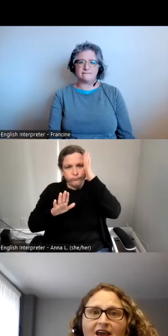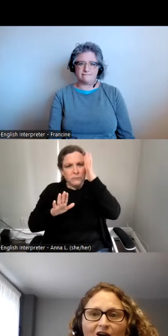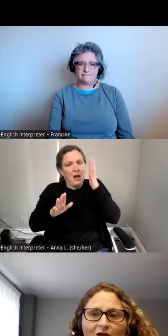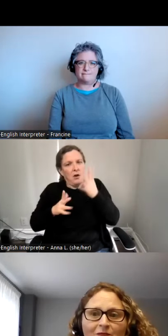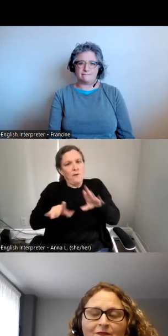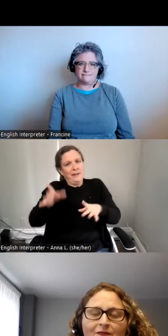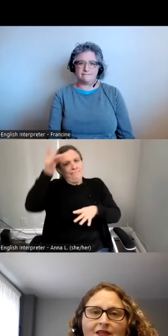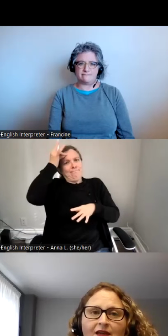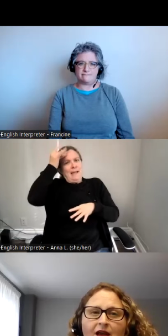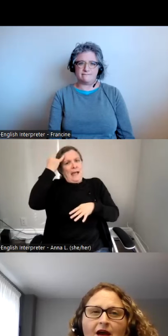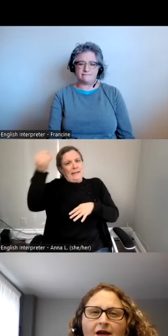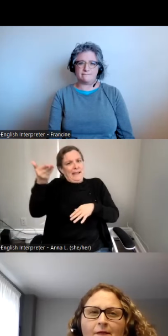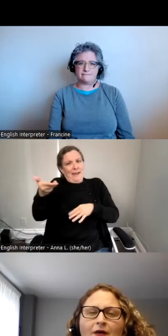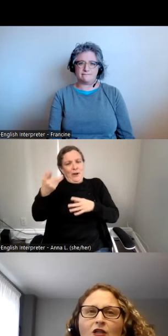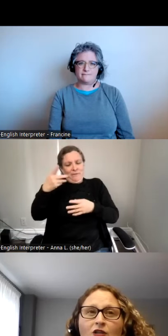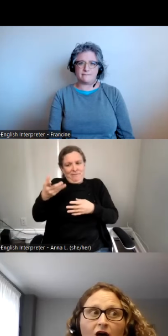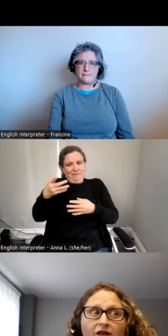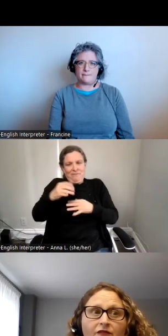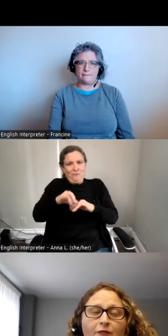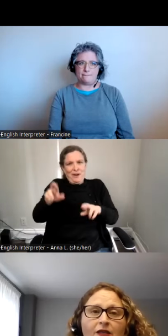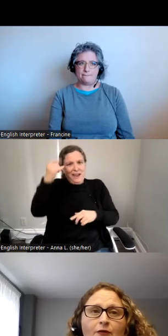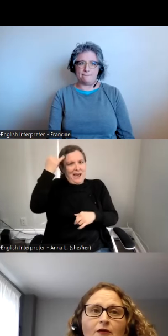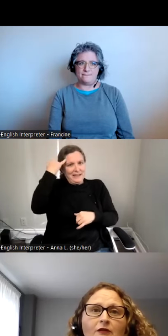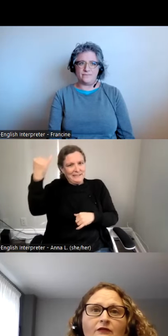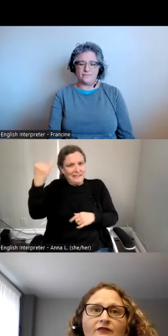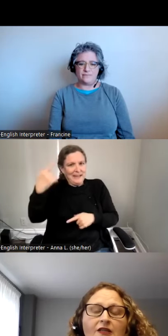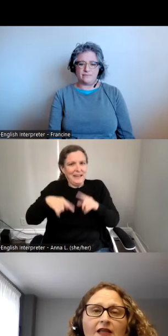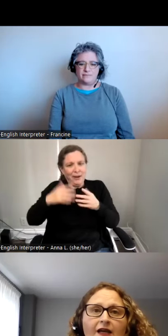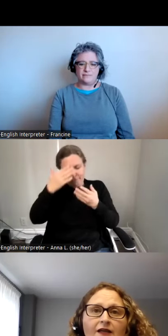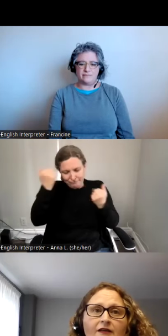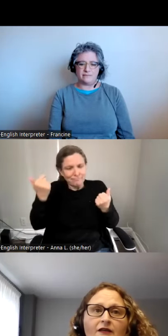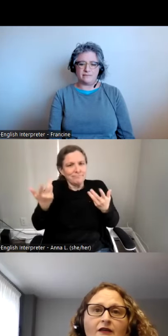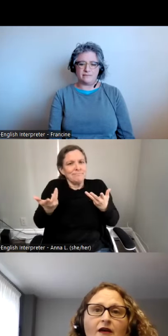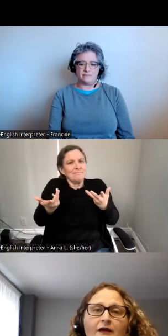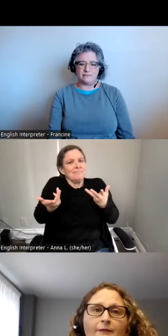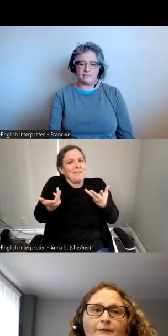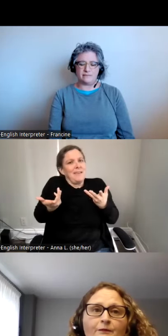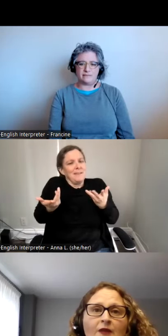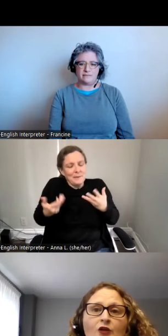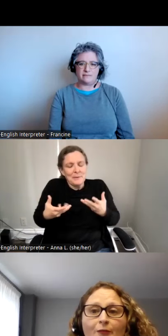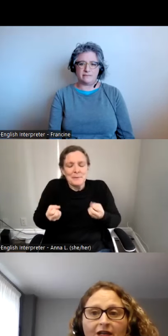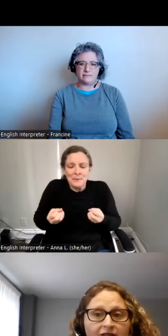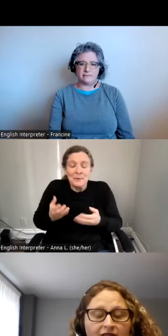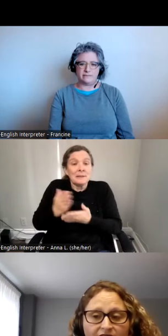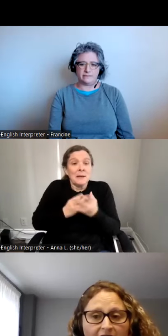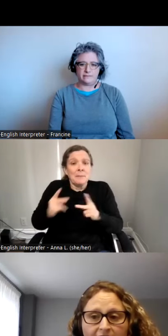beyond that, even if you have the